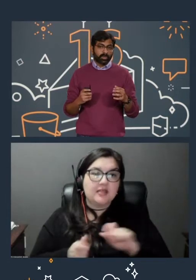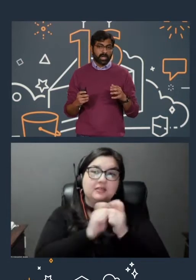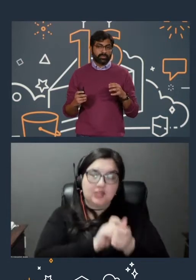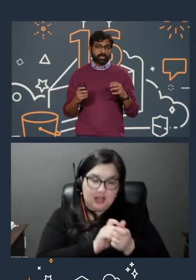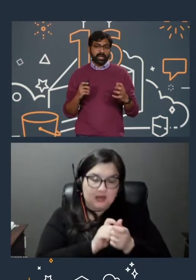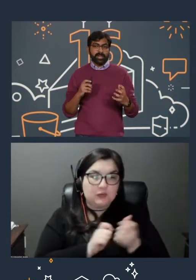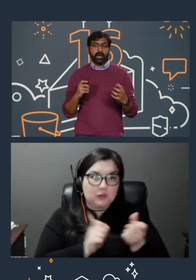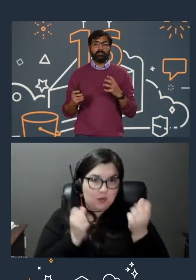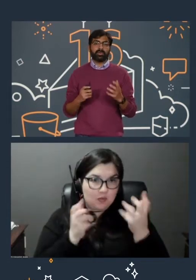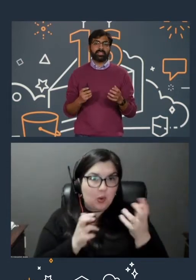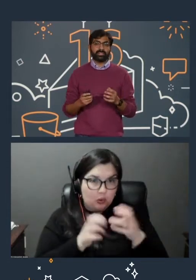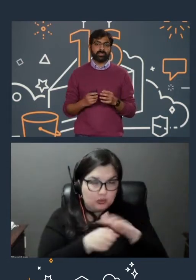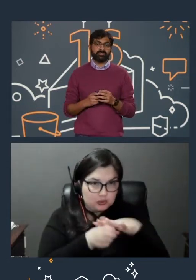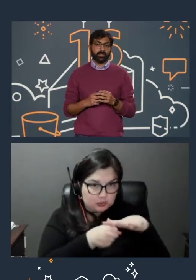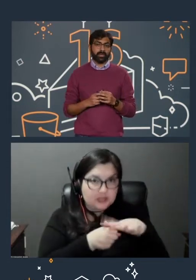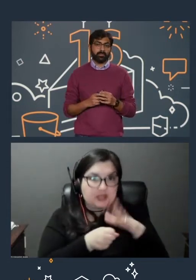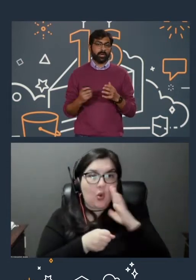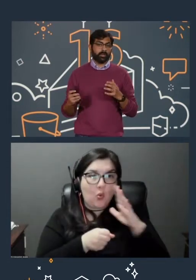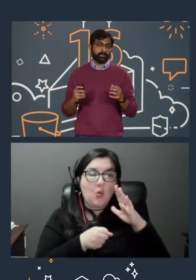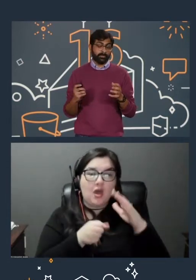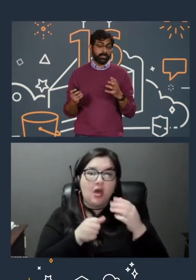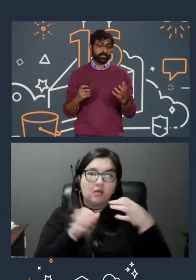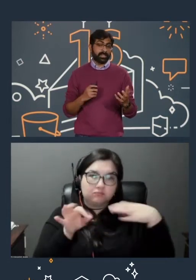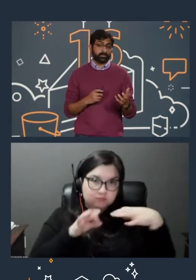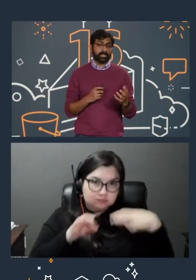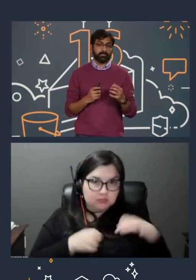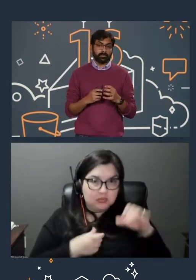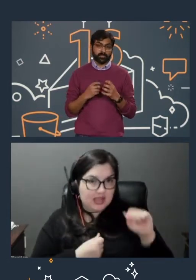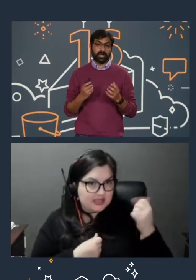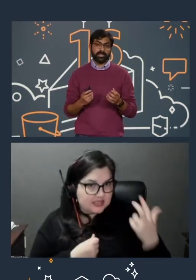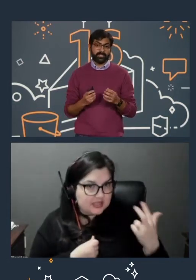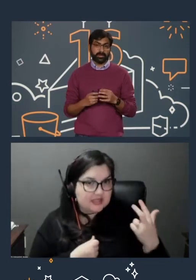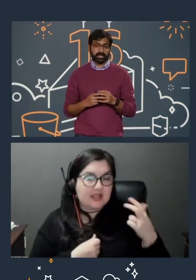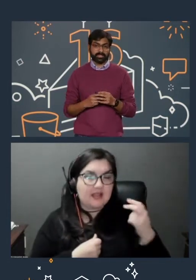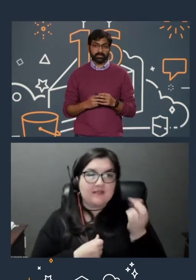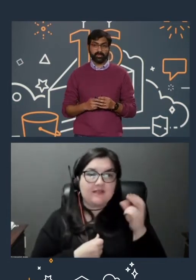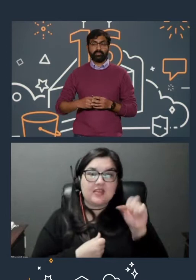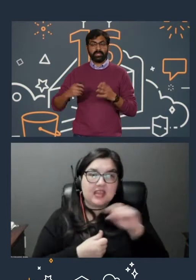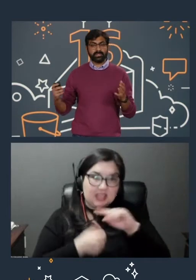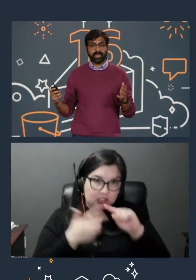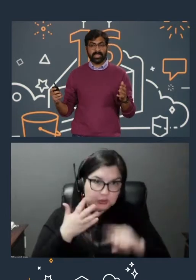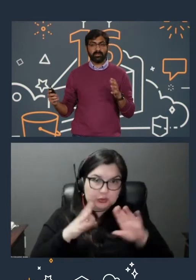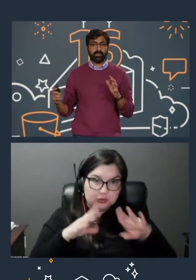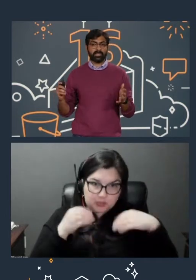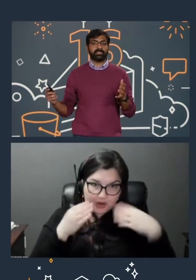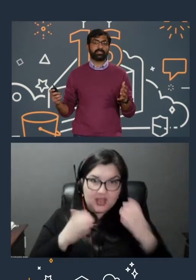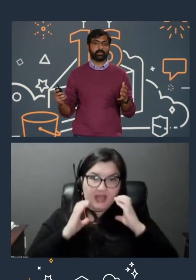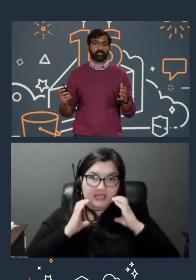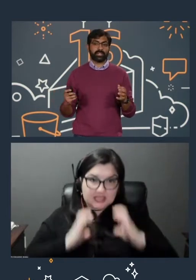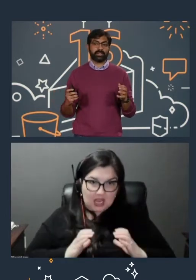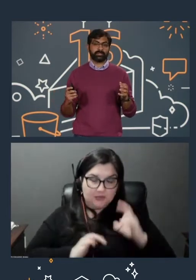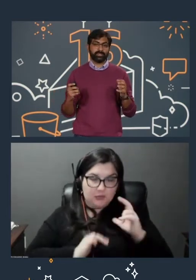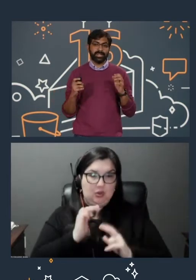we'll cover a number of the S3, the features that S3 provides our customers to build a multi-region storage architecture